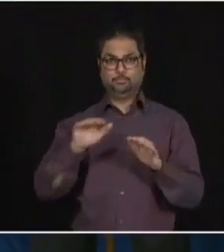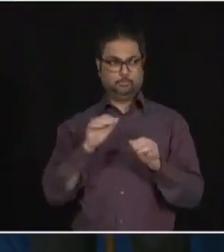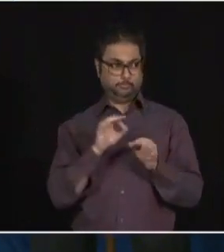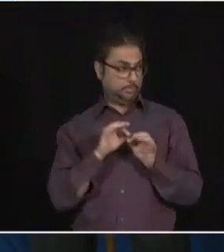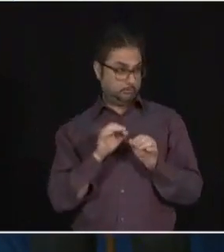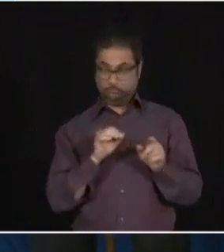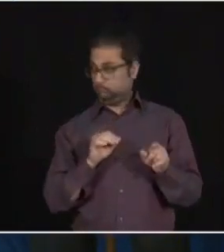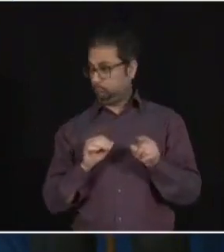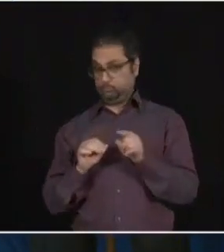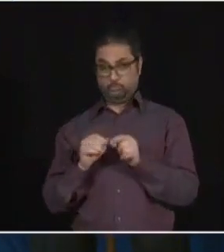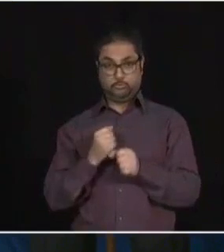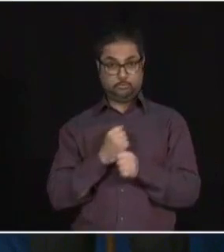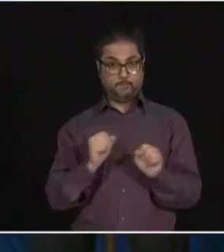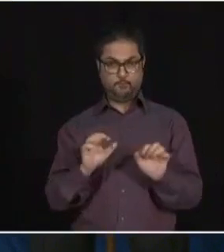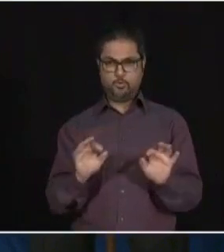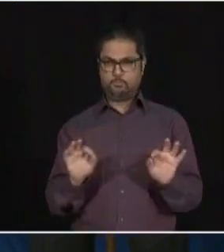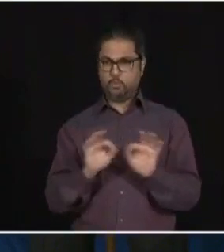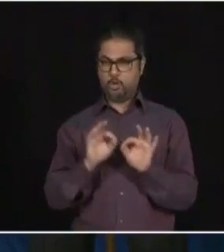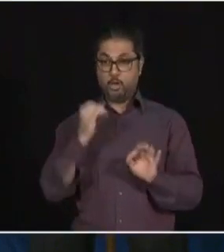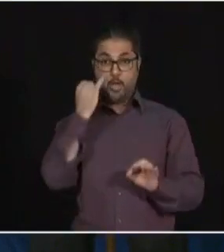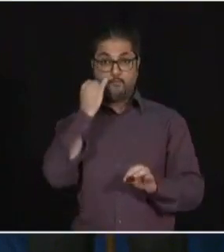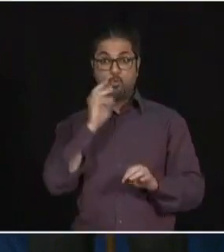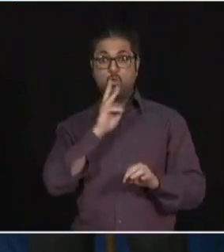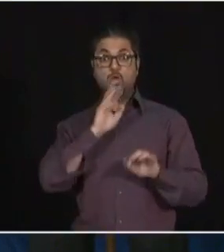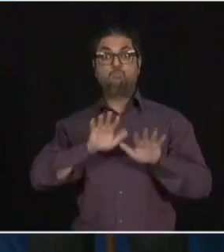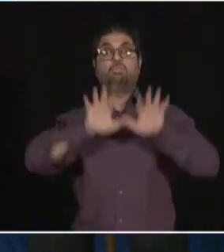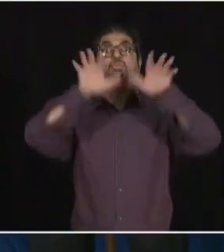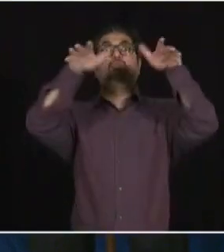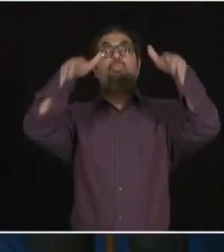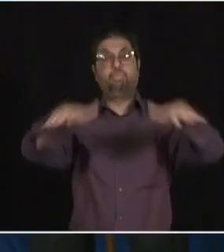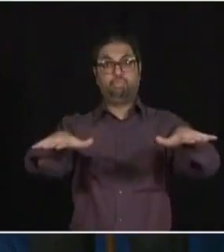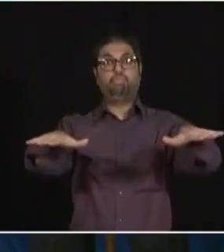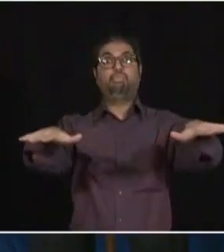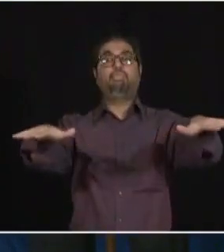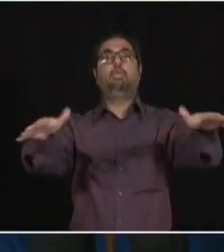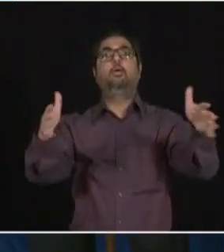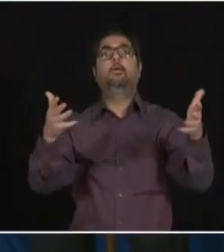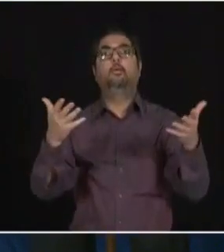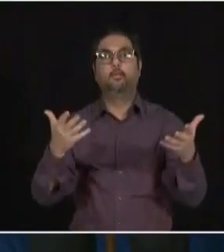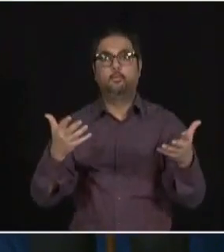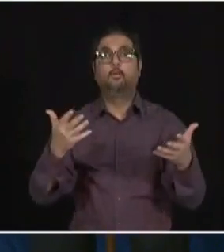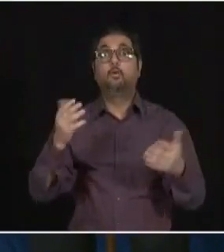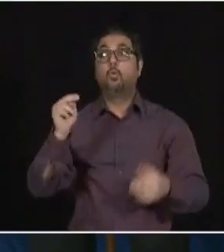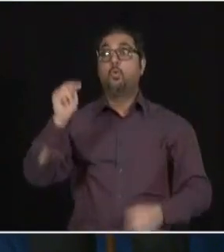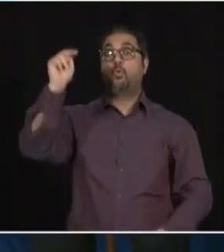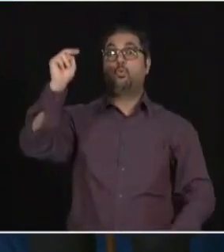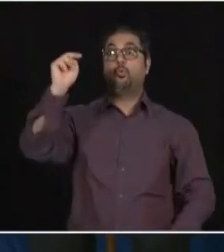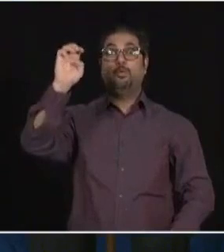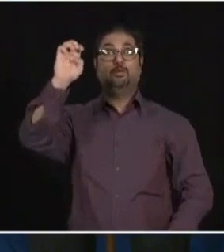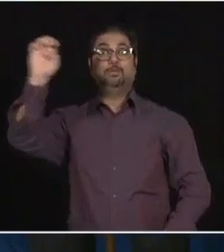are overtopped. In northeastern Ontario, there has been some minor flooding this week after the rain event of